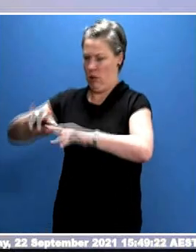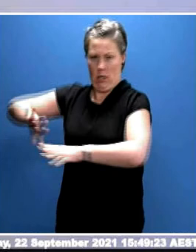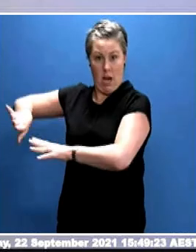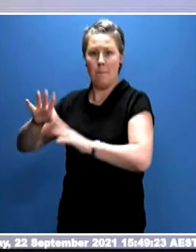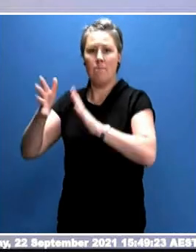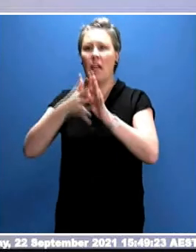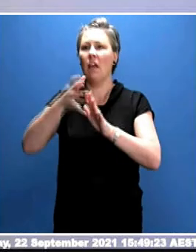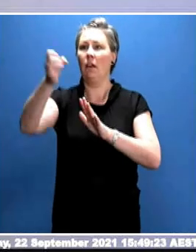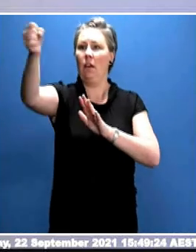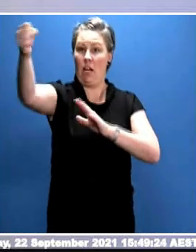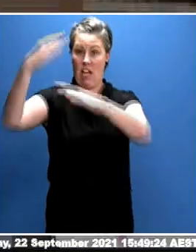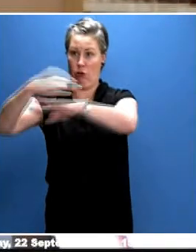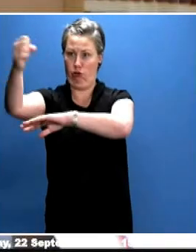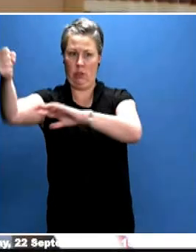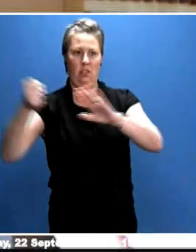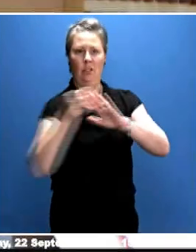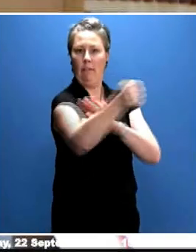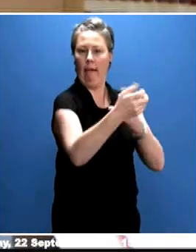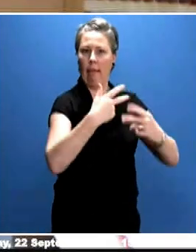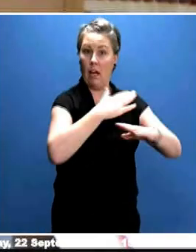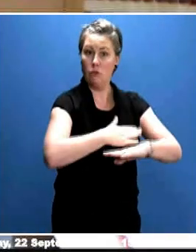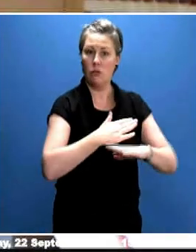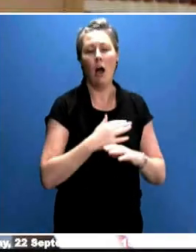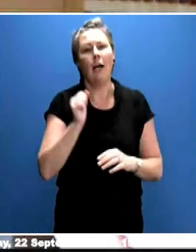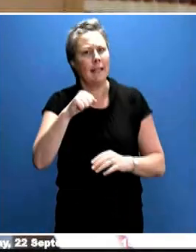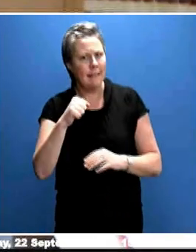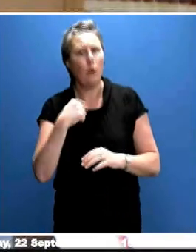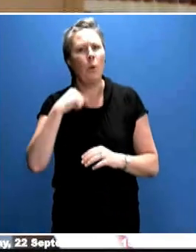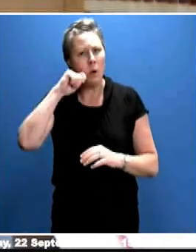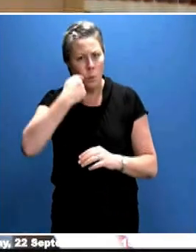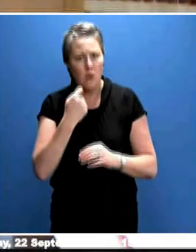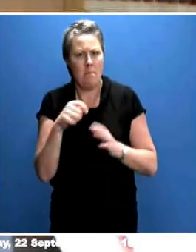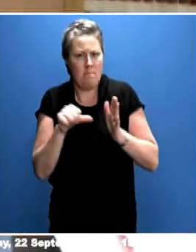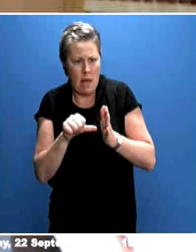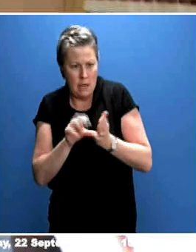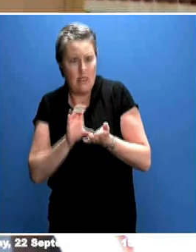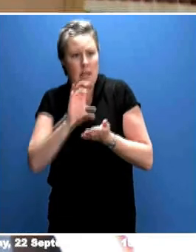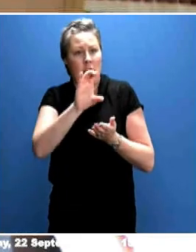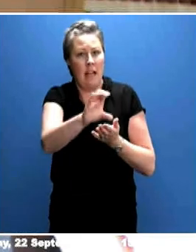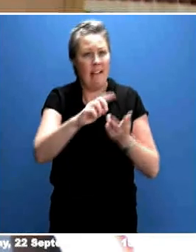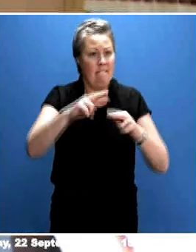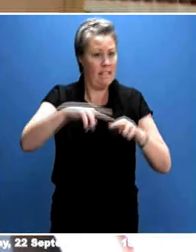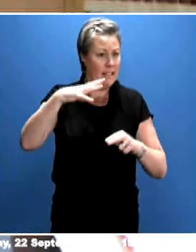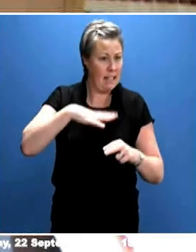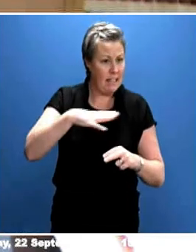We work very closely and facilitate funding for travel back to country. It's part of something that we regularly do.